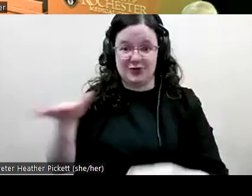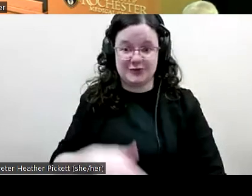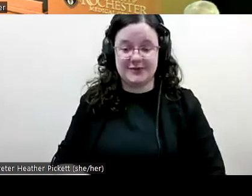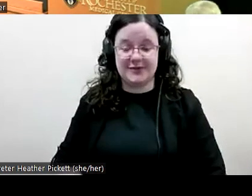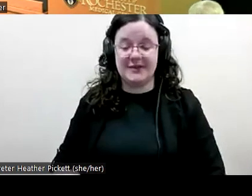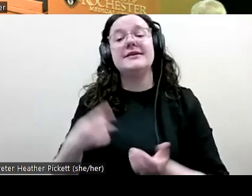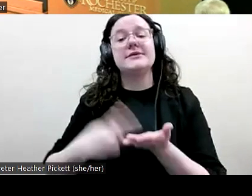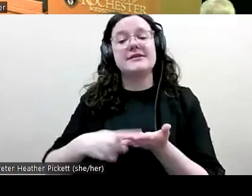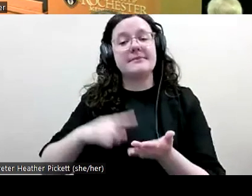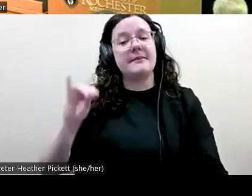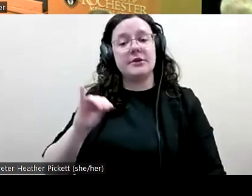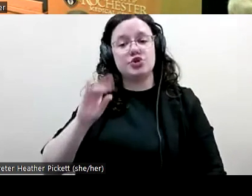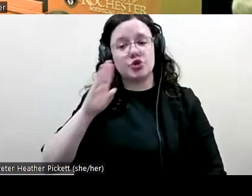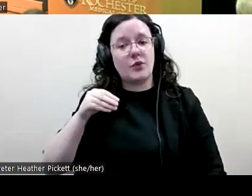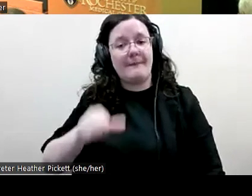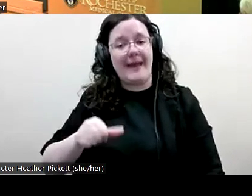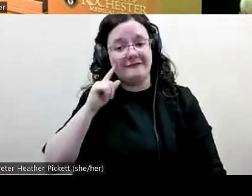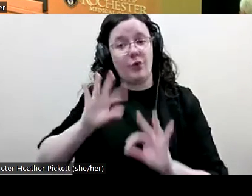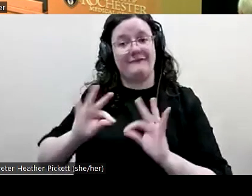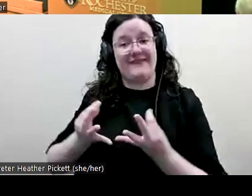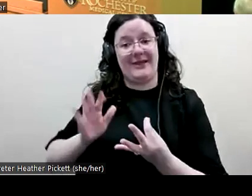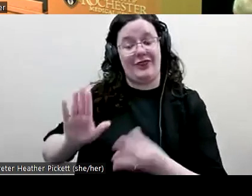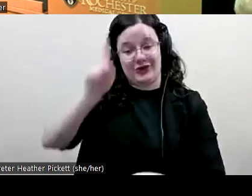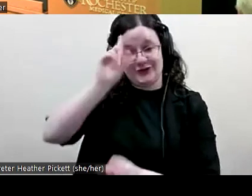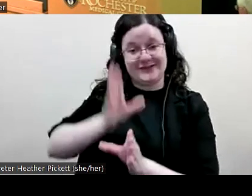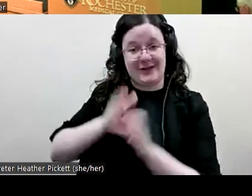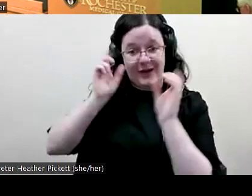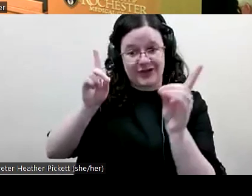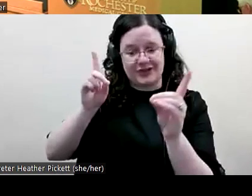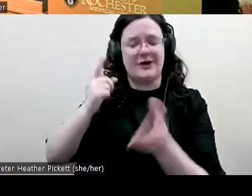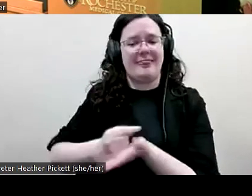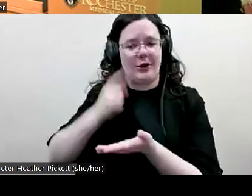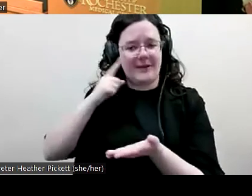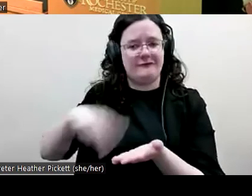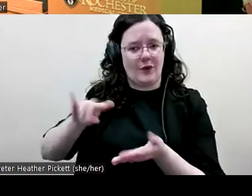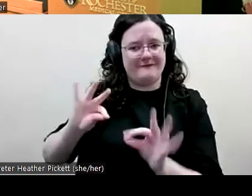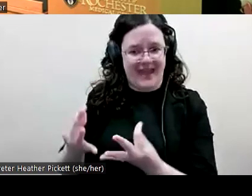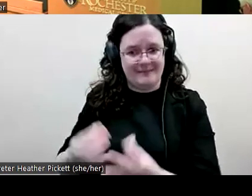family psycho education and and family therapy to help them um but often it really is that kind of